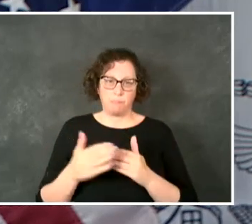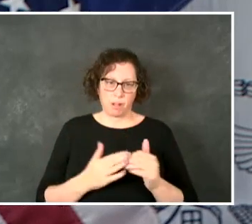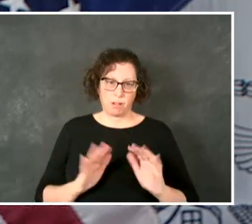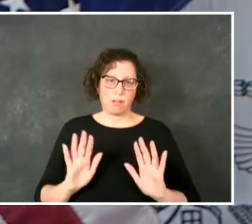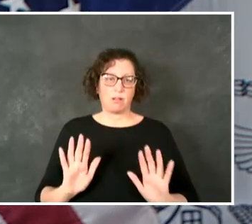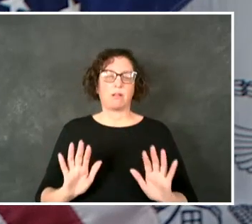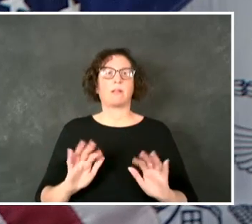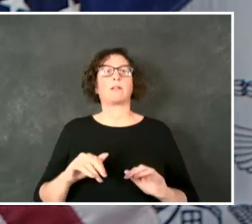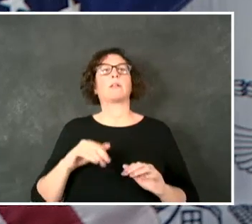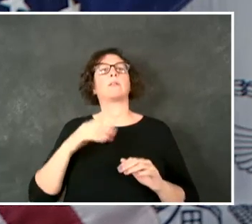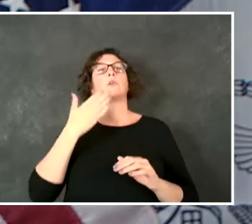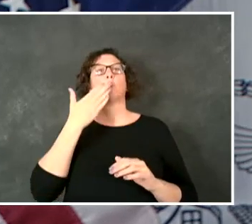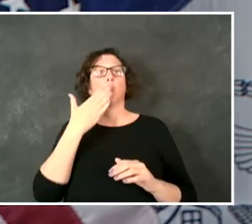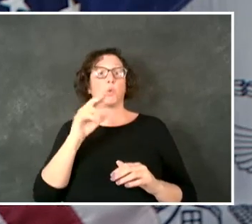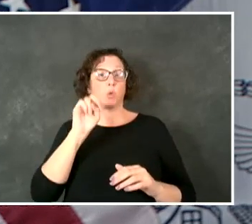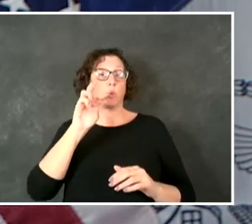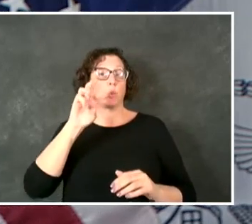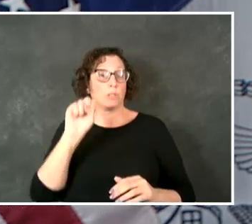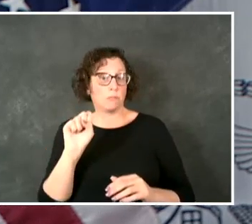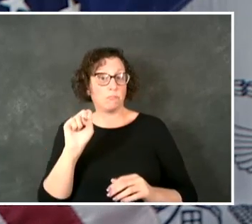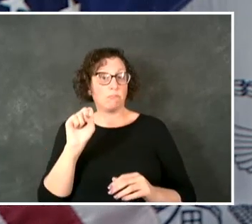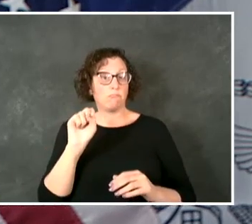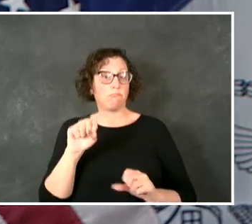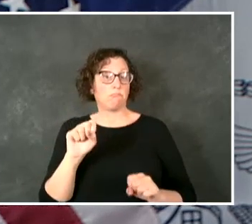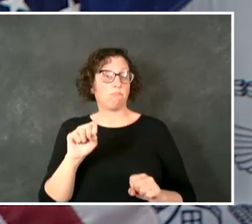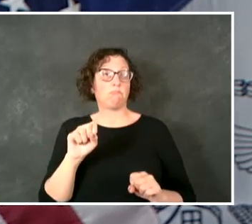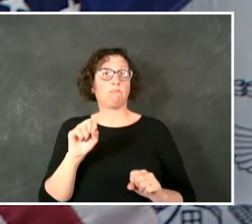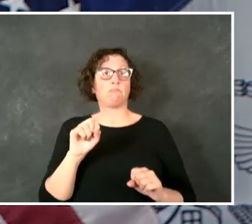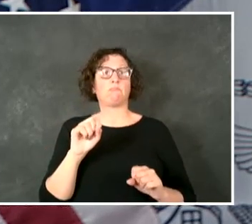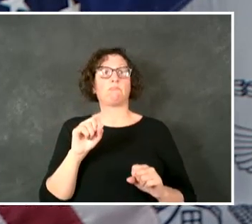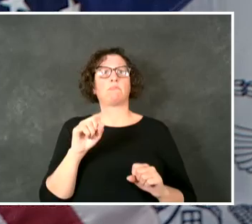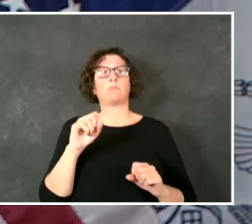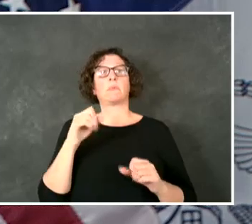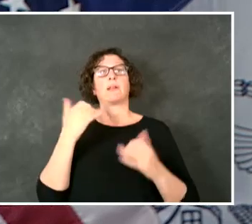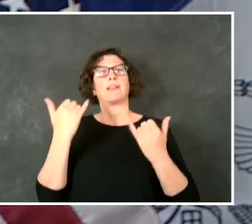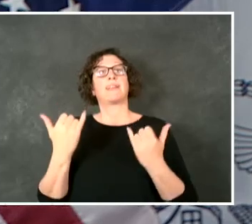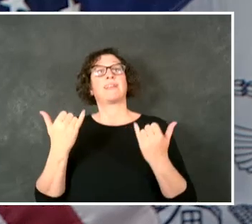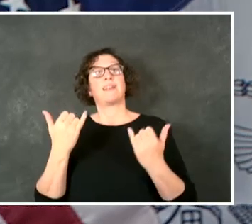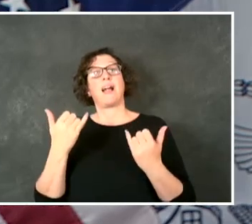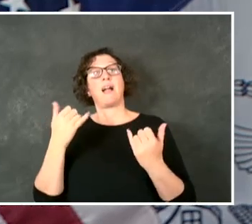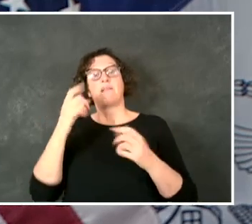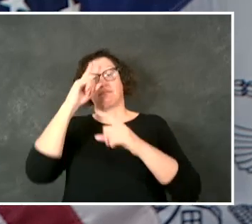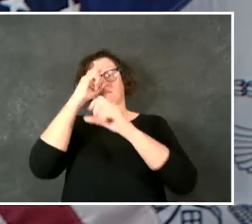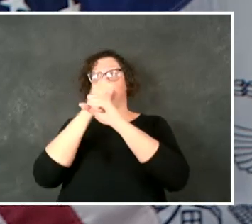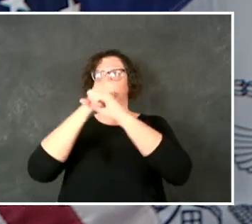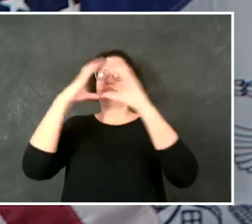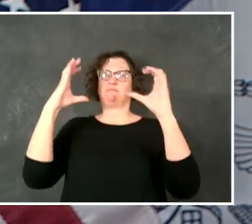WE CAN MAKE IT A NOR COMFORTABLE PROCESS. THAT'S A GOOD ITHNG. IMAGINE NOW THE